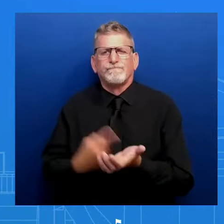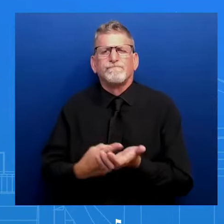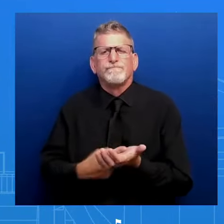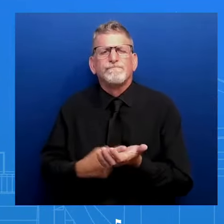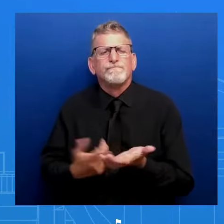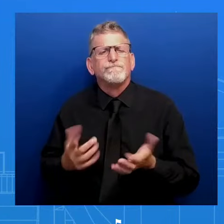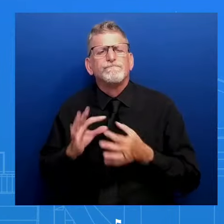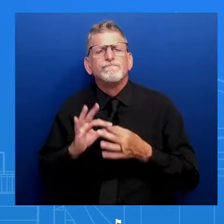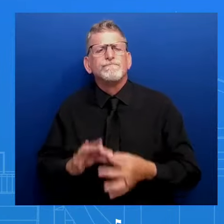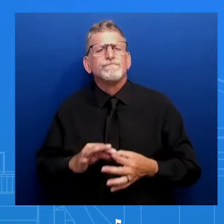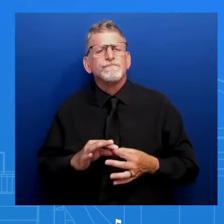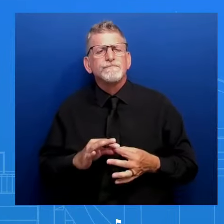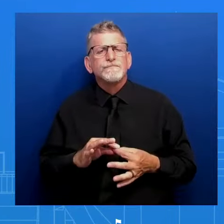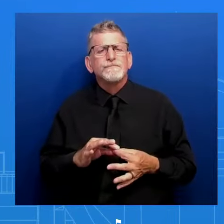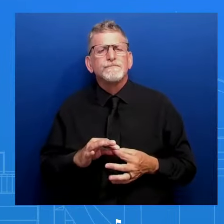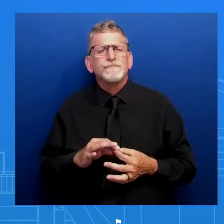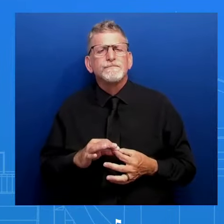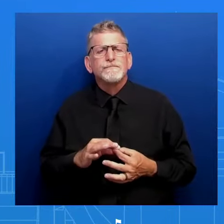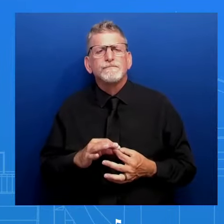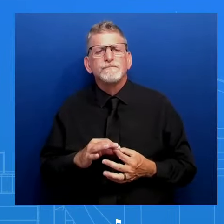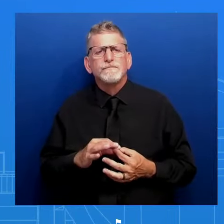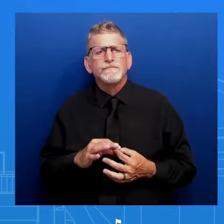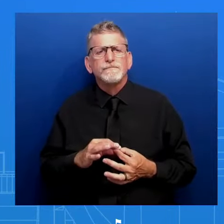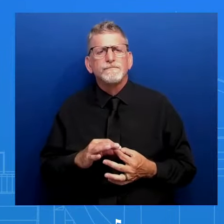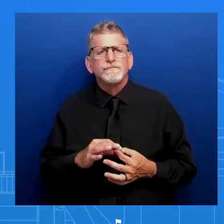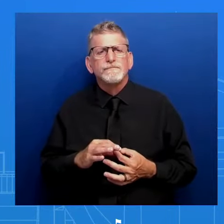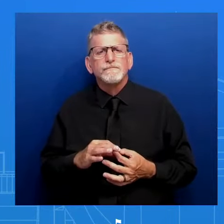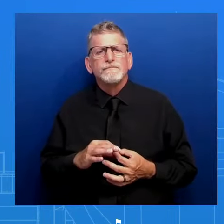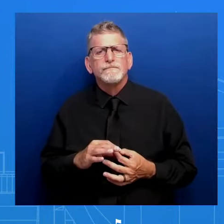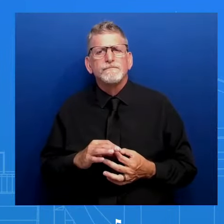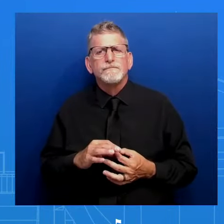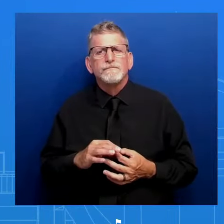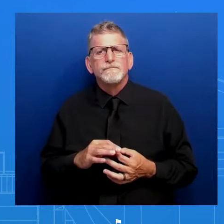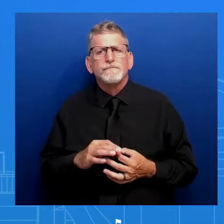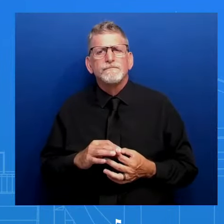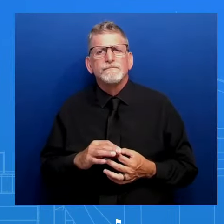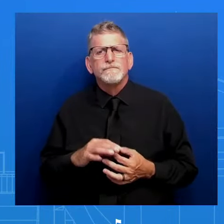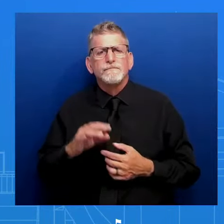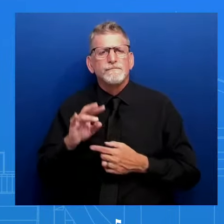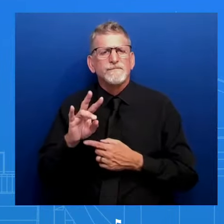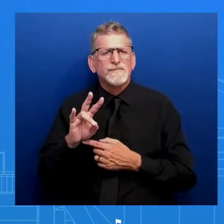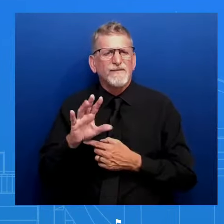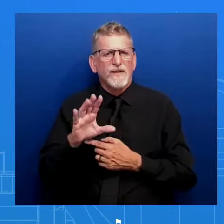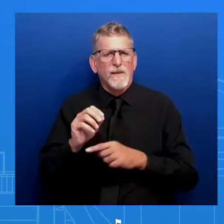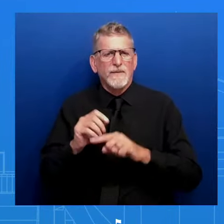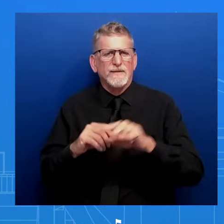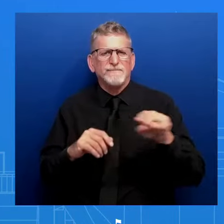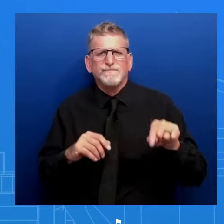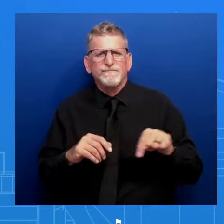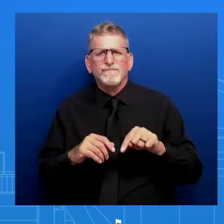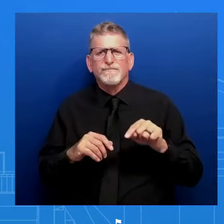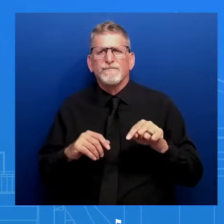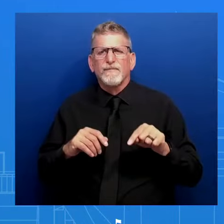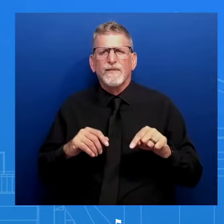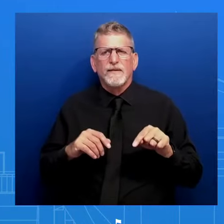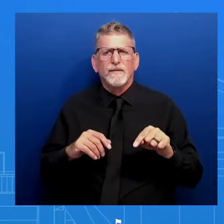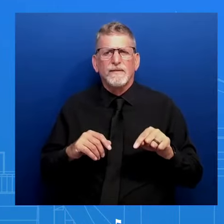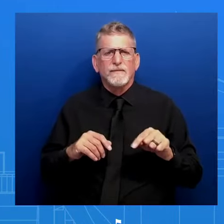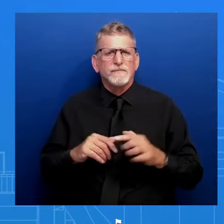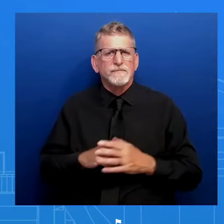you have these seven major automakers coming together to install, I think, 30,000 high-powered EV charging stations.